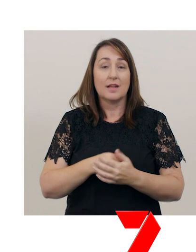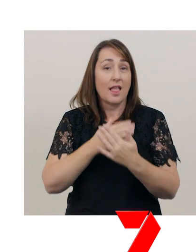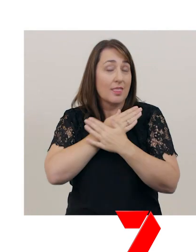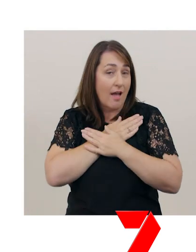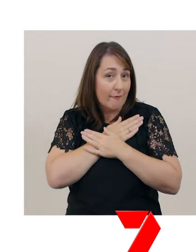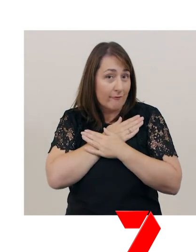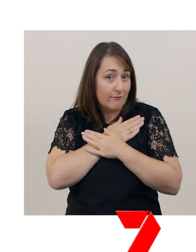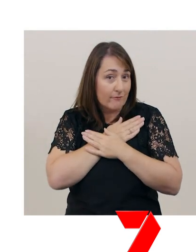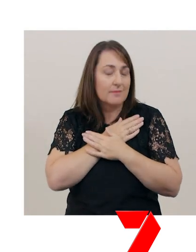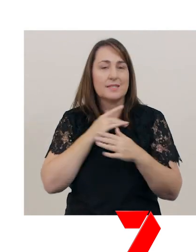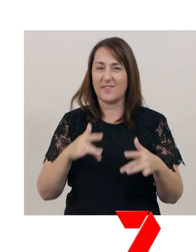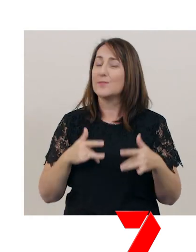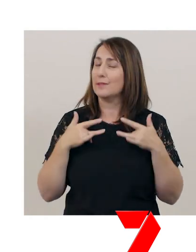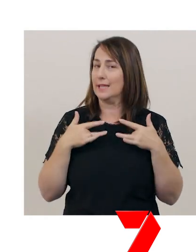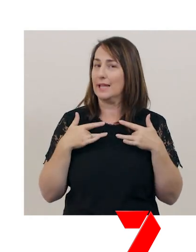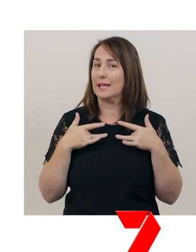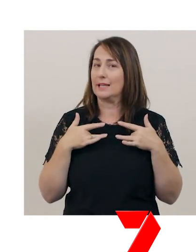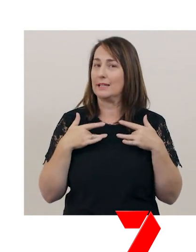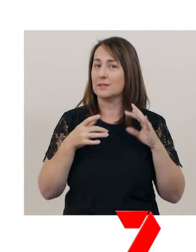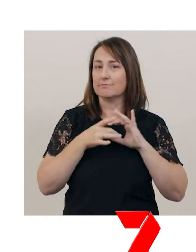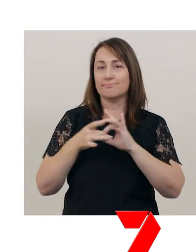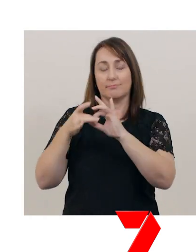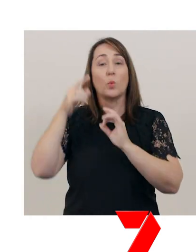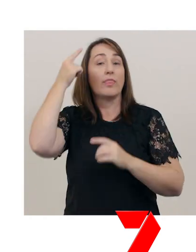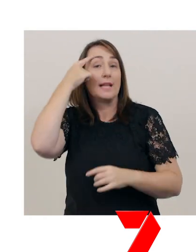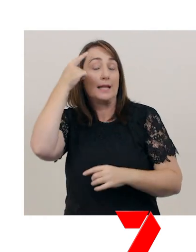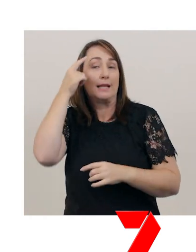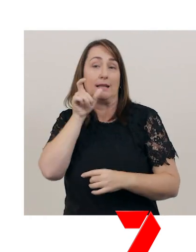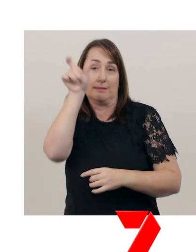That’s a feeling, isn’t it? So it belongs with thinking verbs.